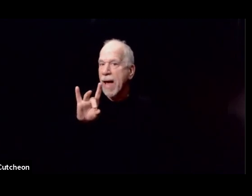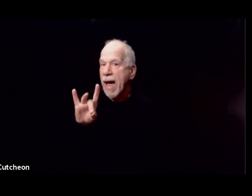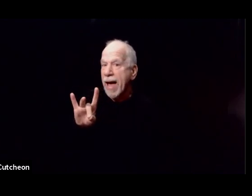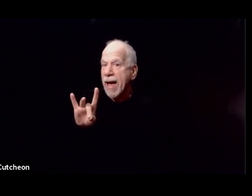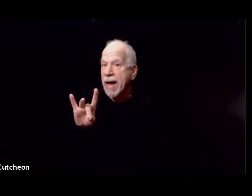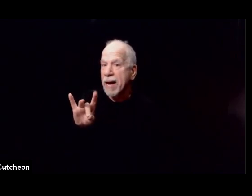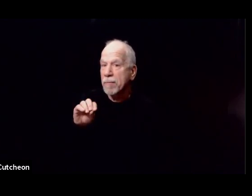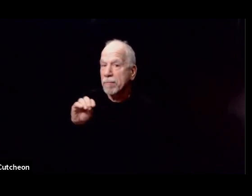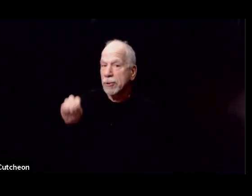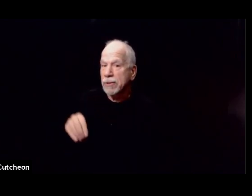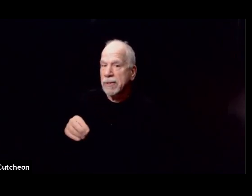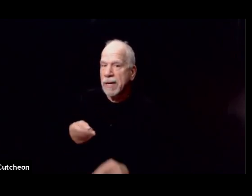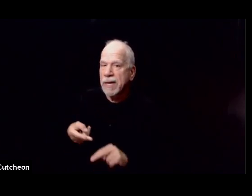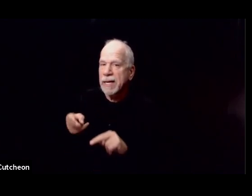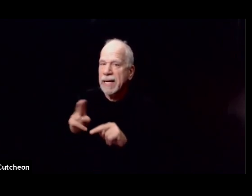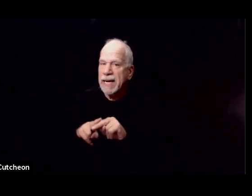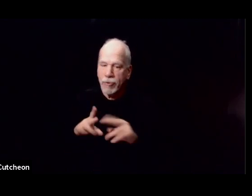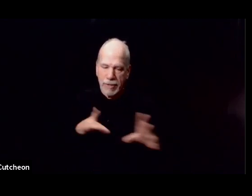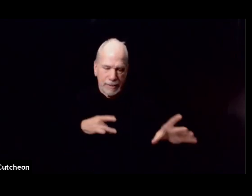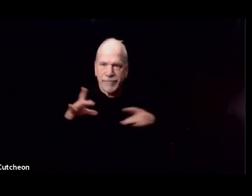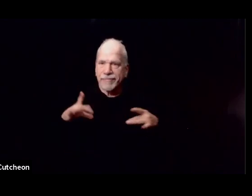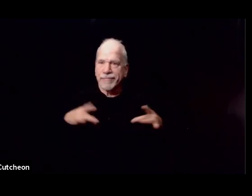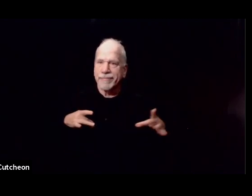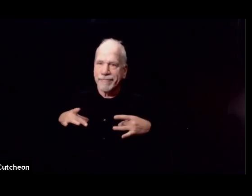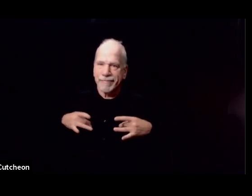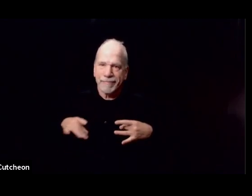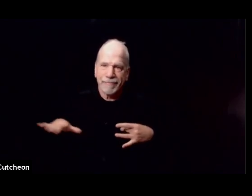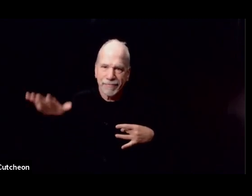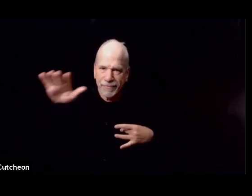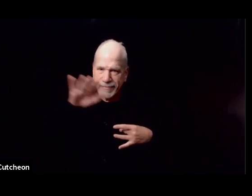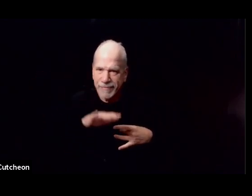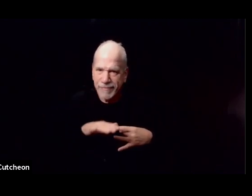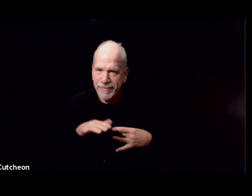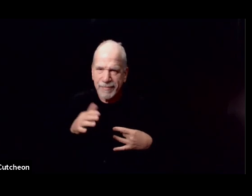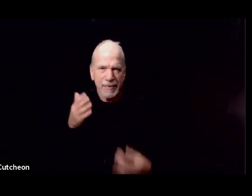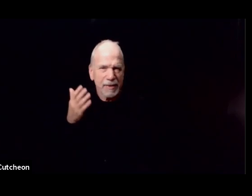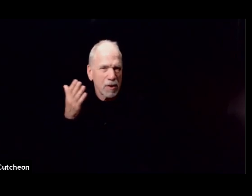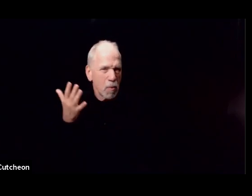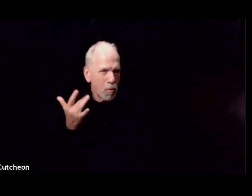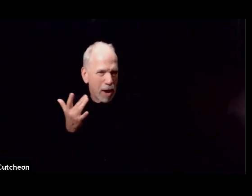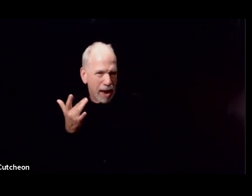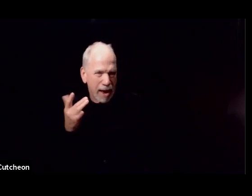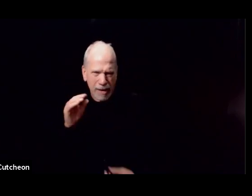these metrics more in recent days just because it's always important to keep the cases in